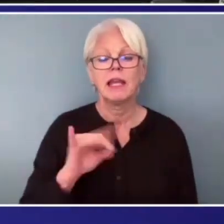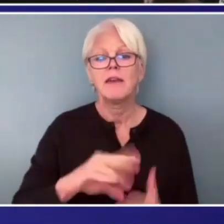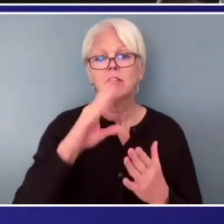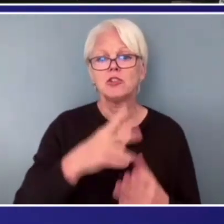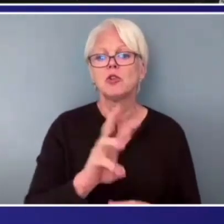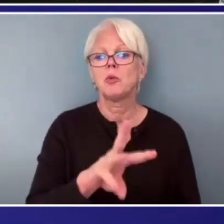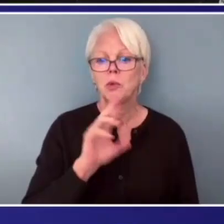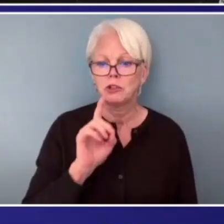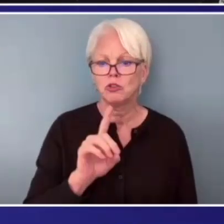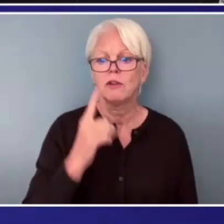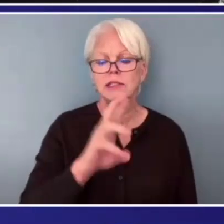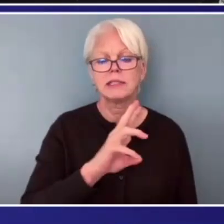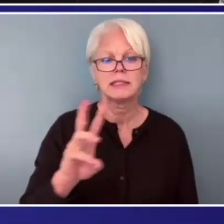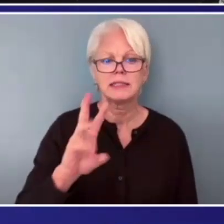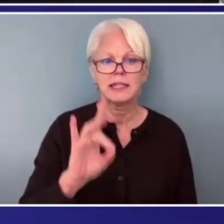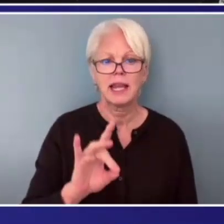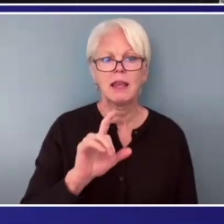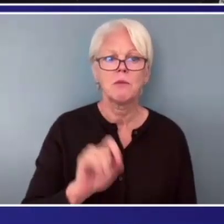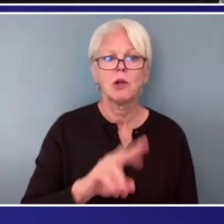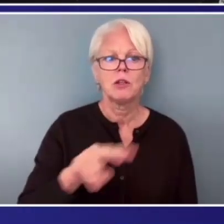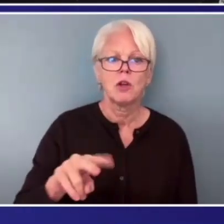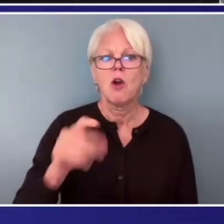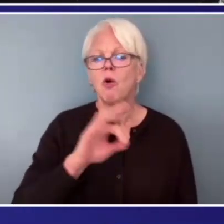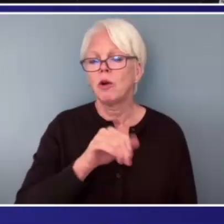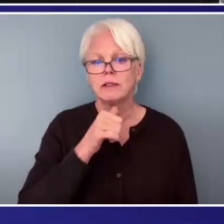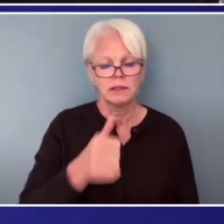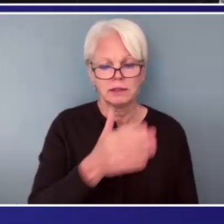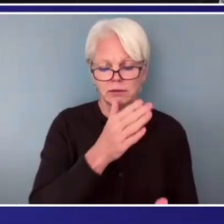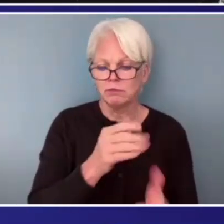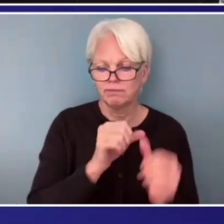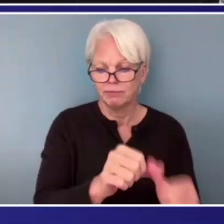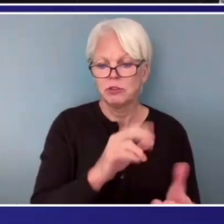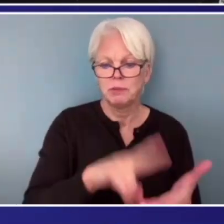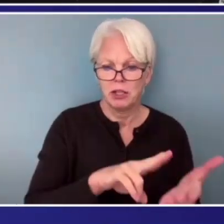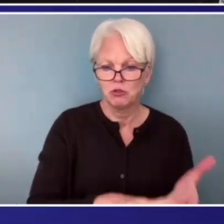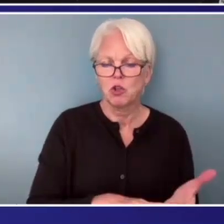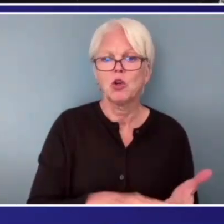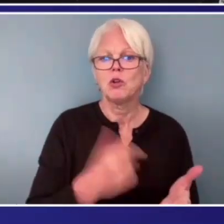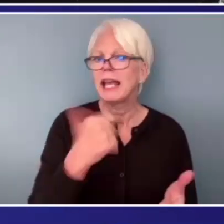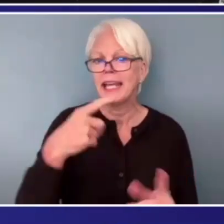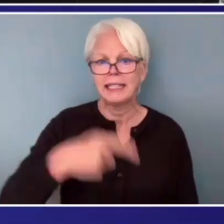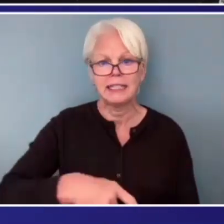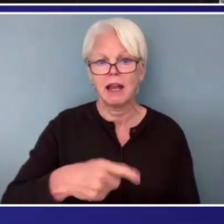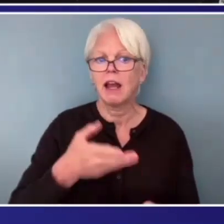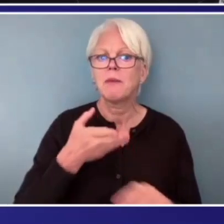668.22 or otherwise ceases to be enrolled in the program of study at any point after receiving the exception under paragraph